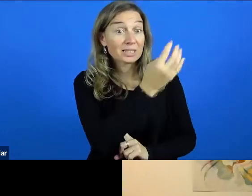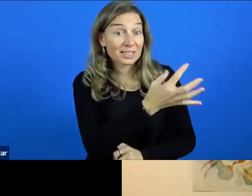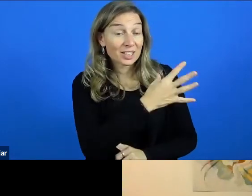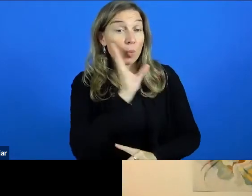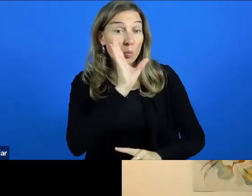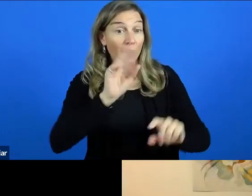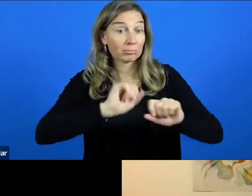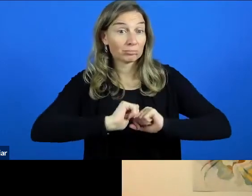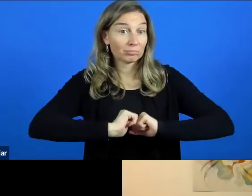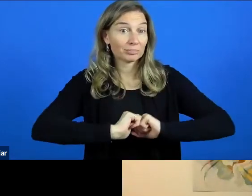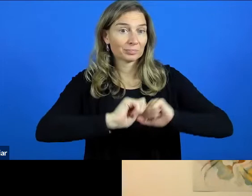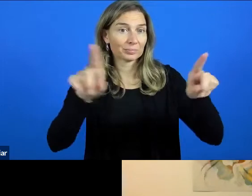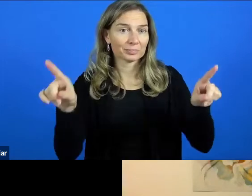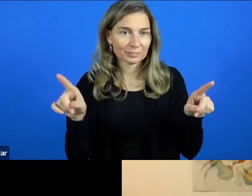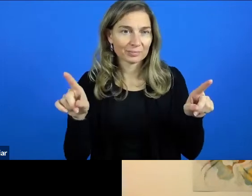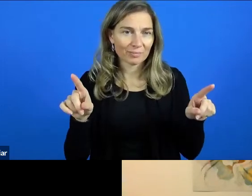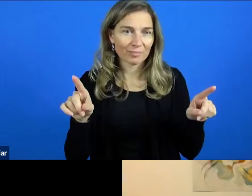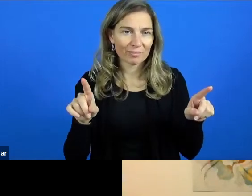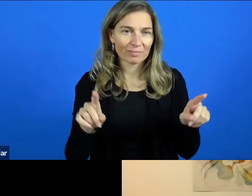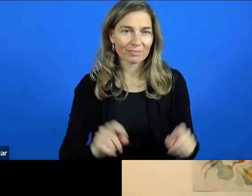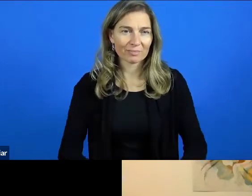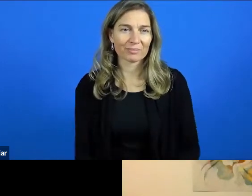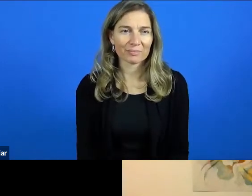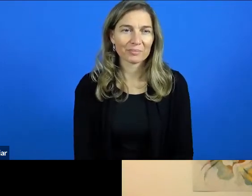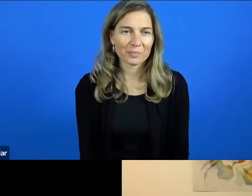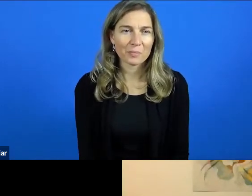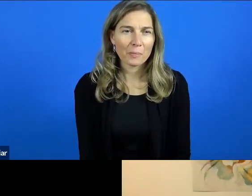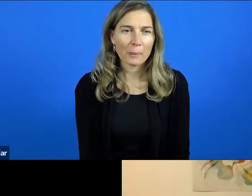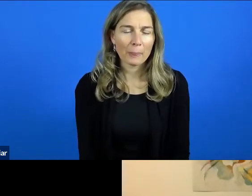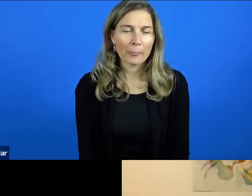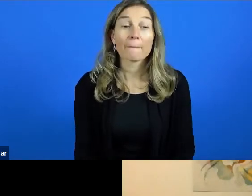Our participants can see how important their complaints have been